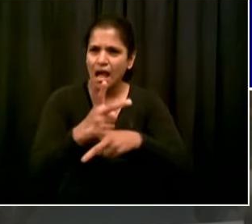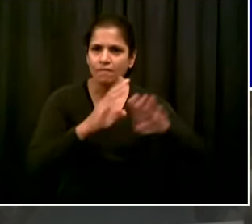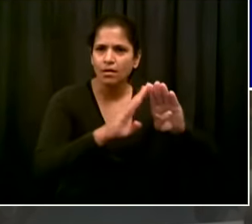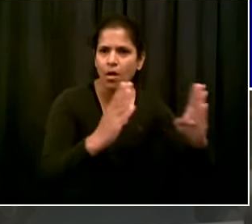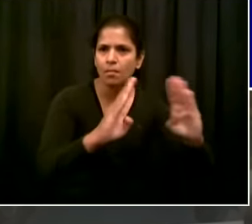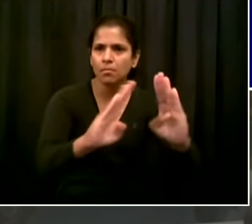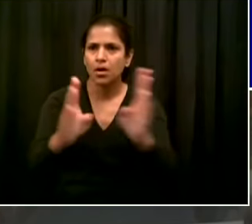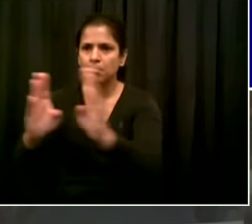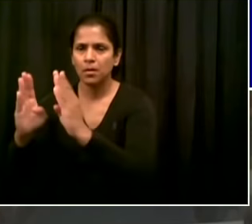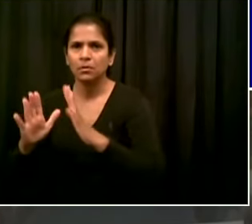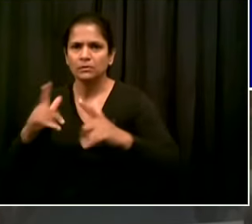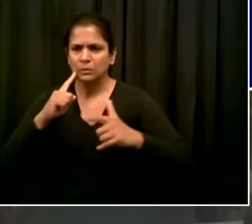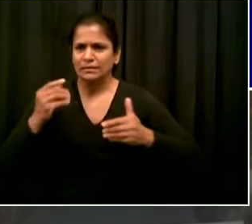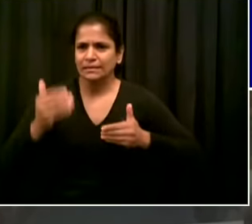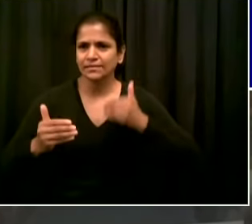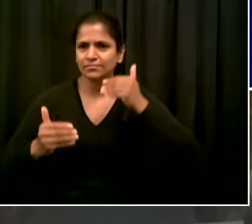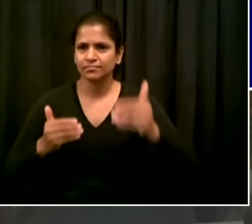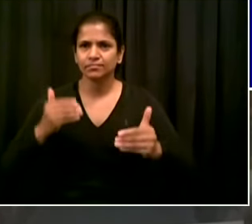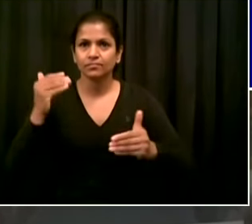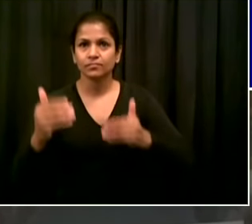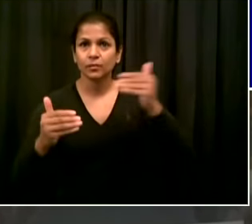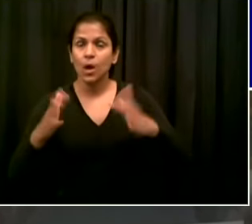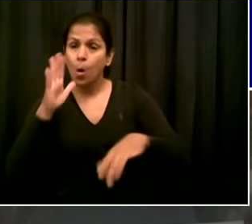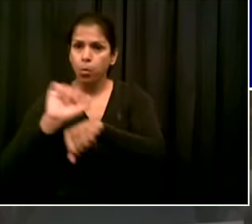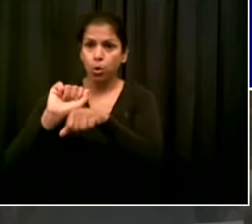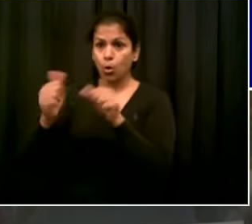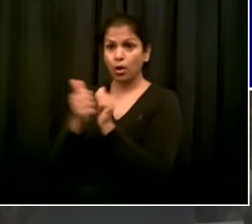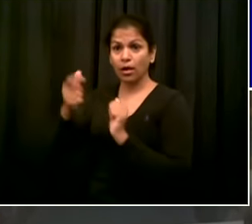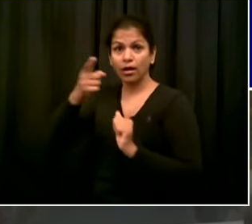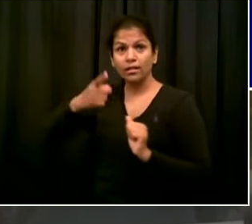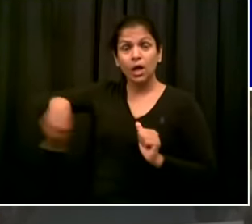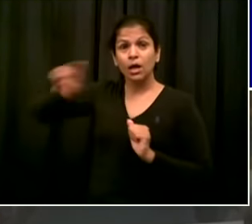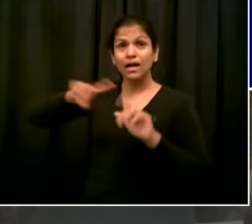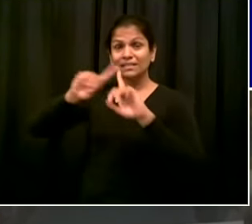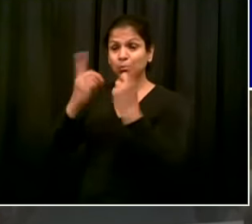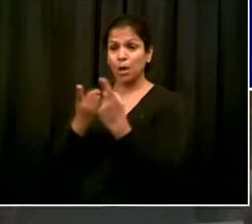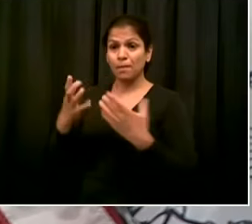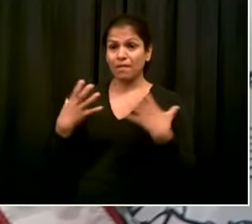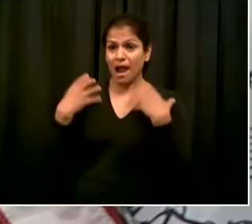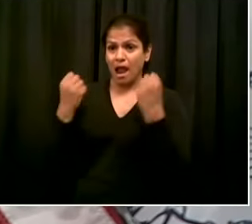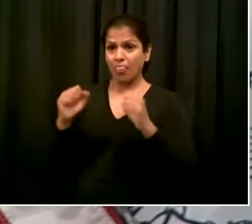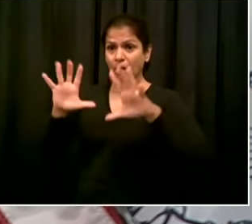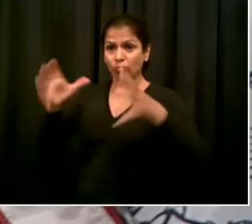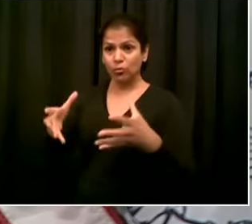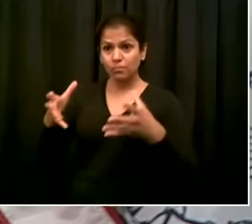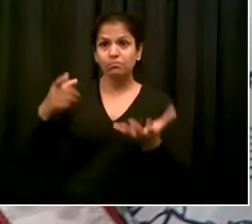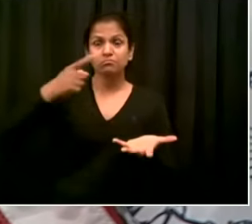AND MOVING TO EE A CLASS ROOM, IT DID NOT LOOK LIKE A TYPICAL NEW YORK CITY